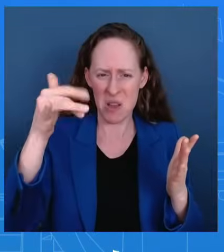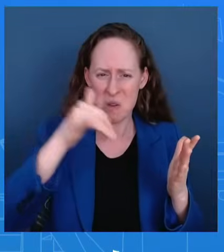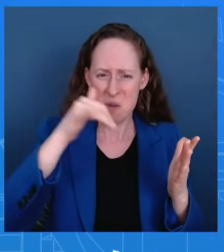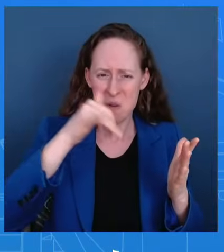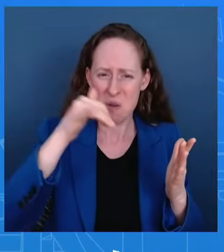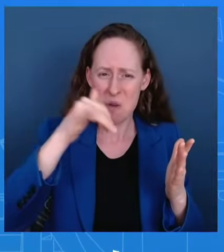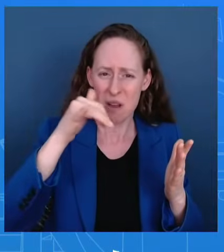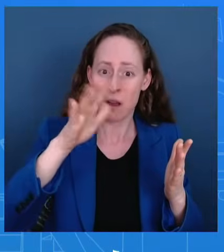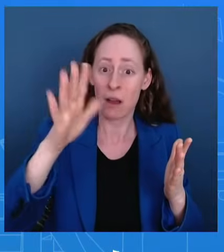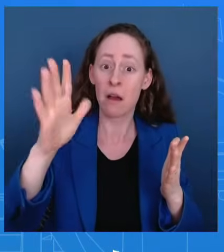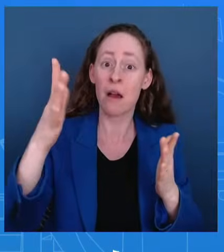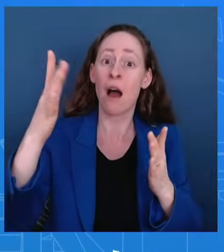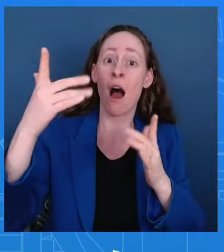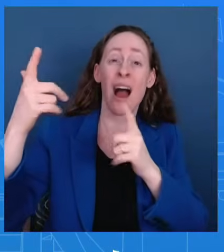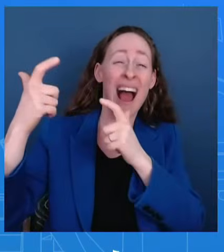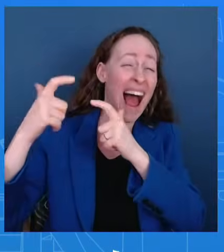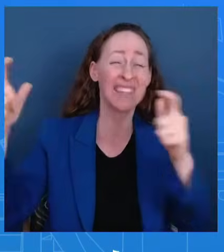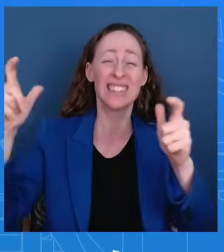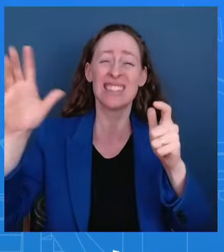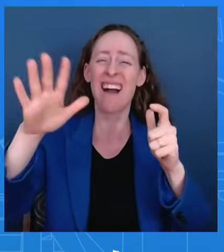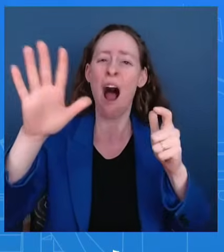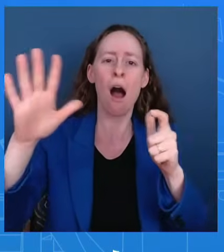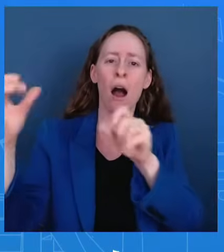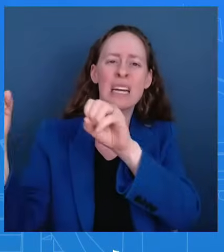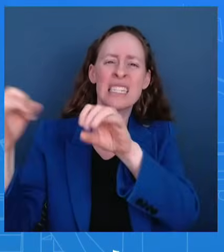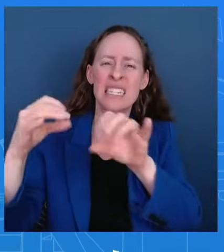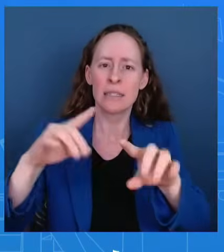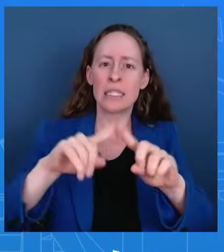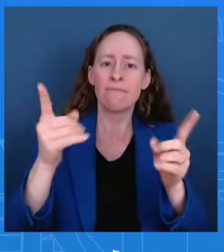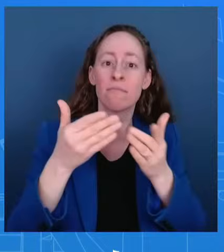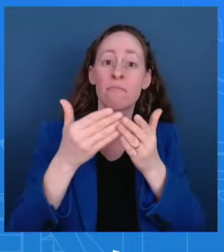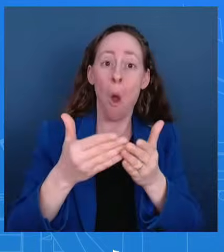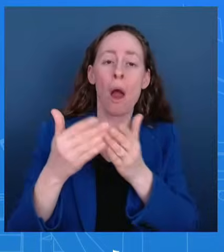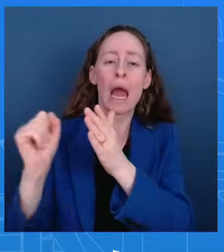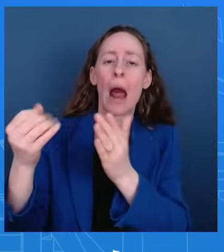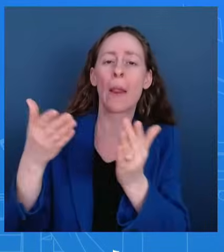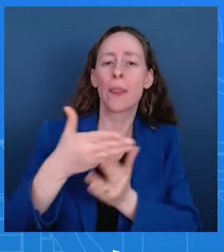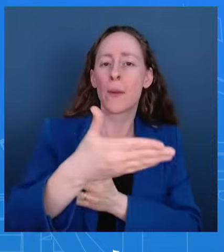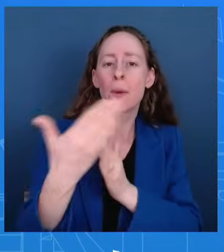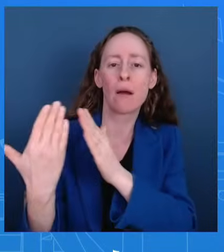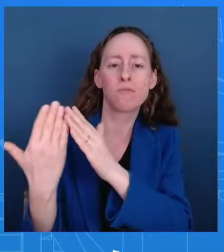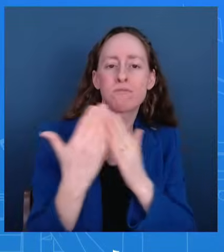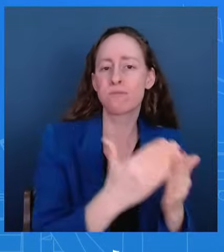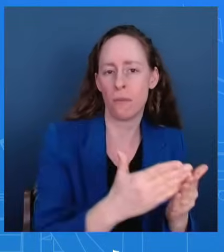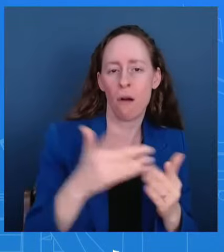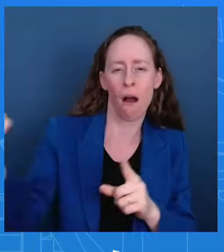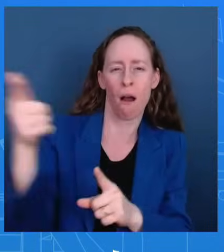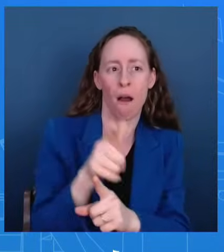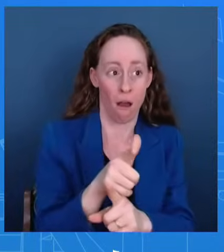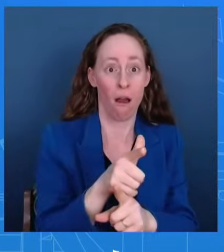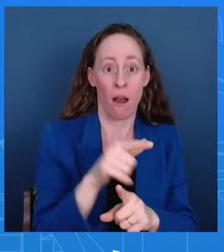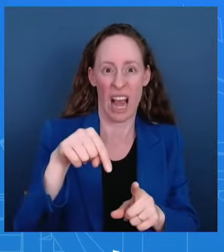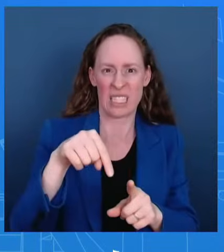off the coast of Gaza. Those smaller ships will bring the goods onto the pier, and you're going to need some logistical support